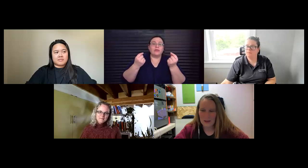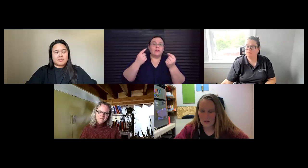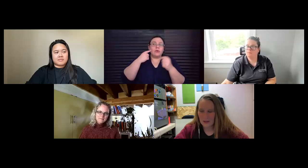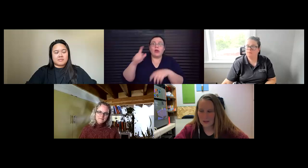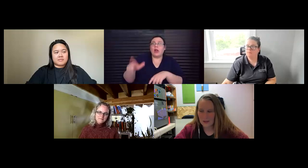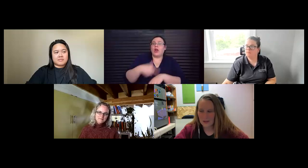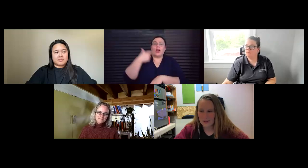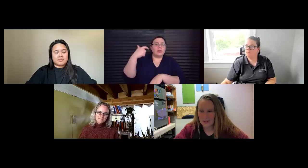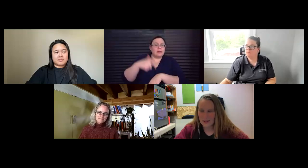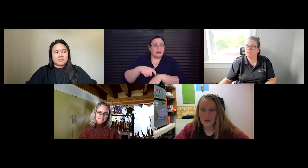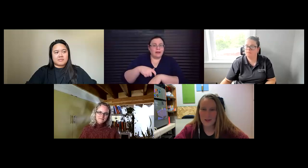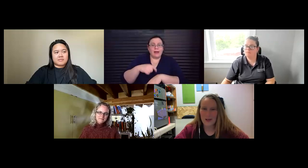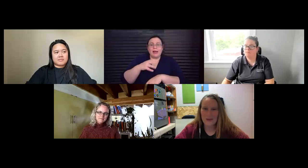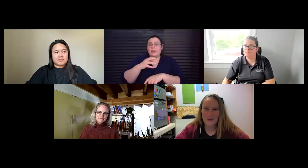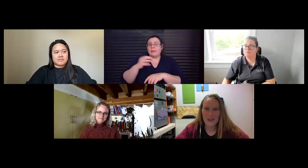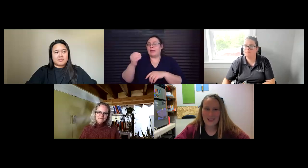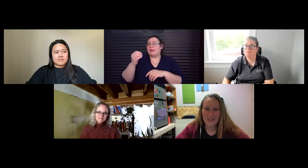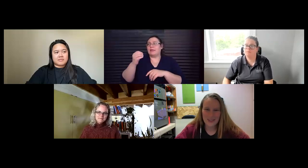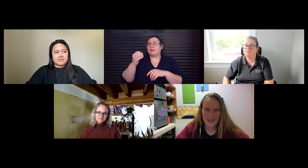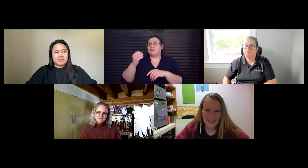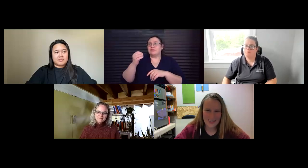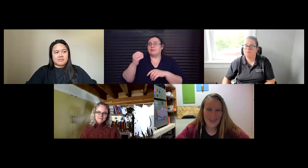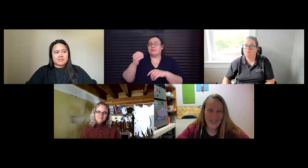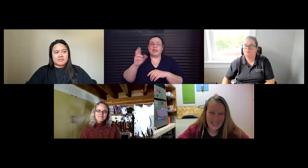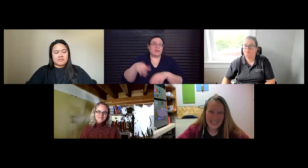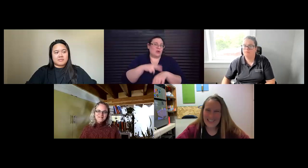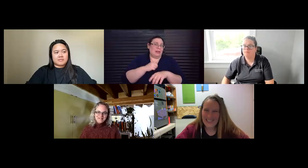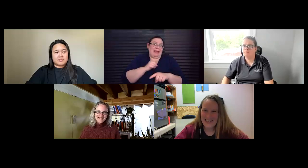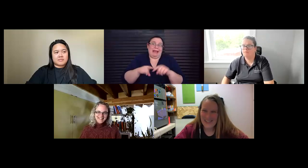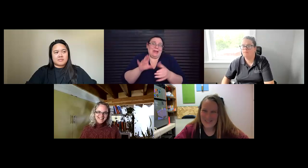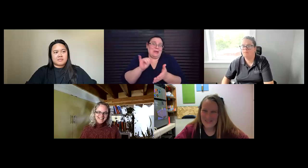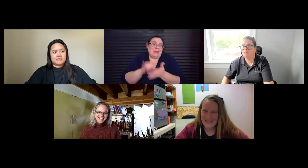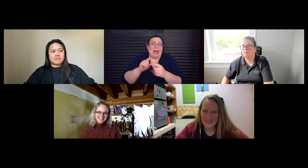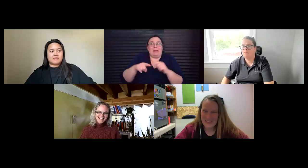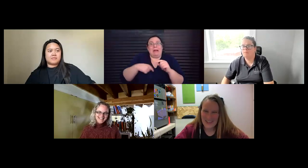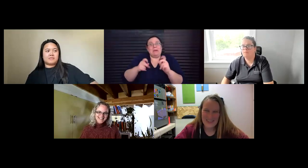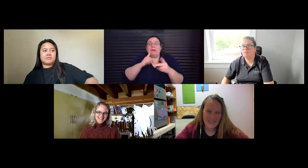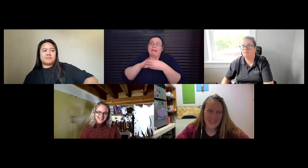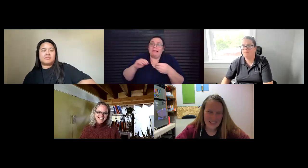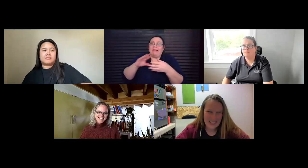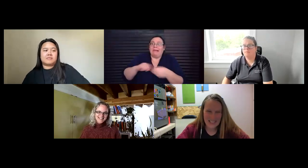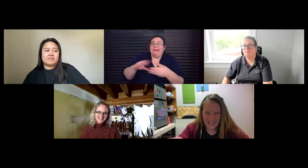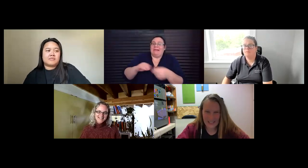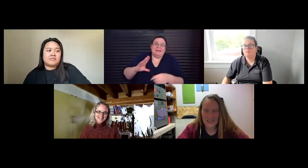Because usually I don't get to do that. That was very nice.